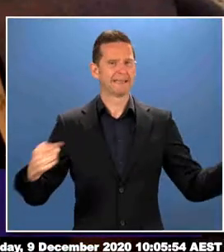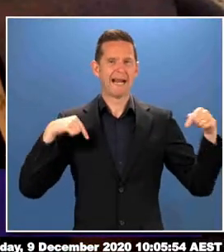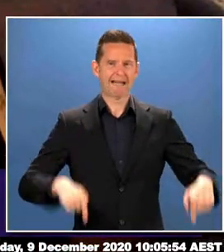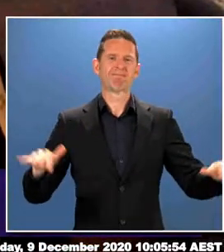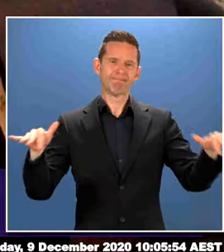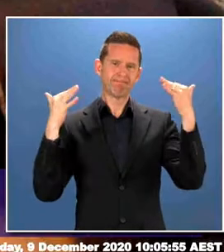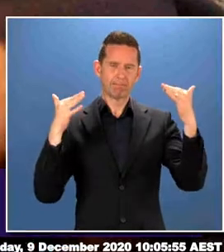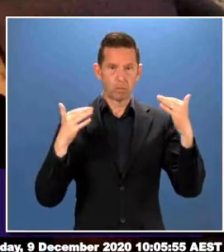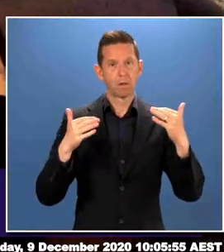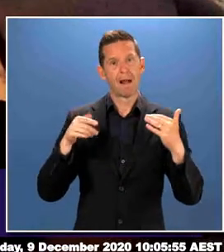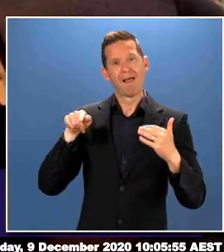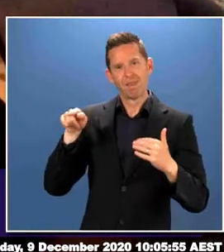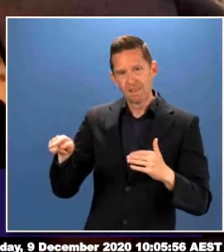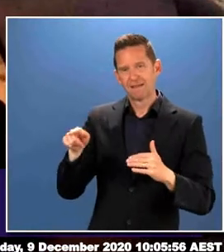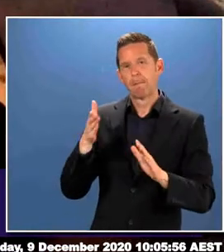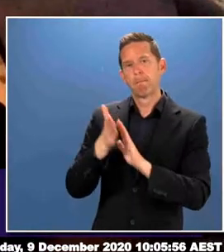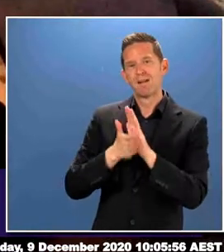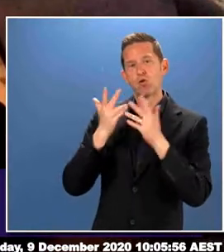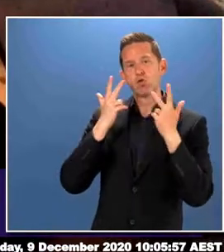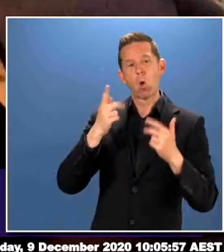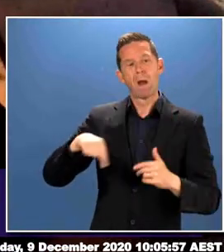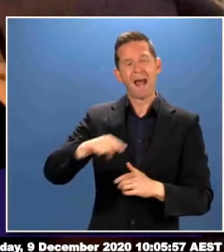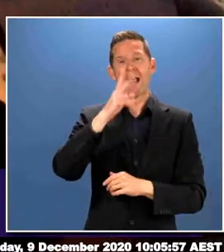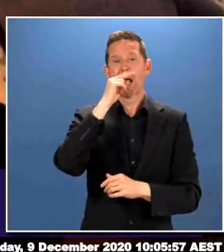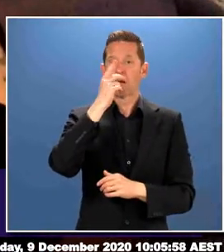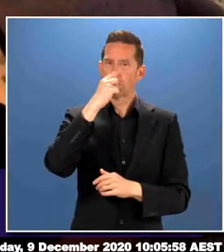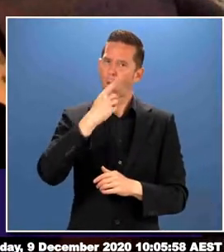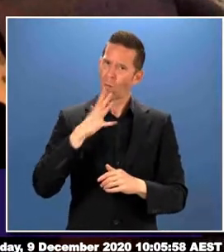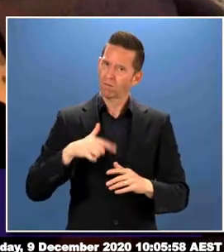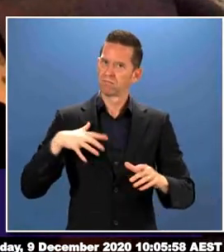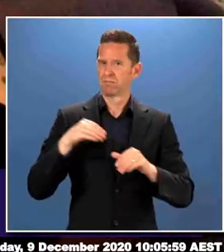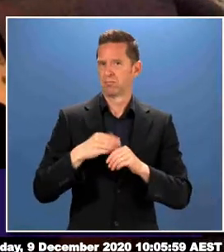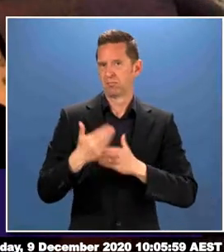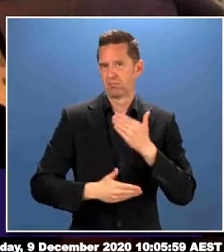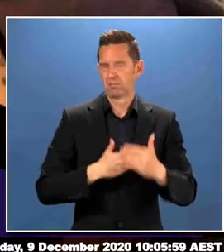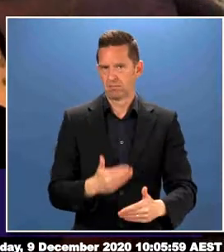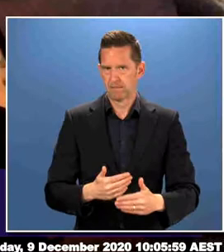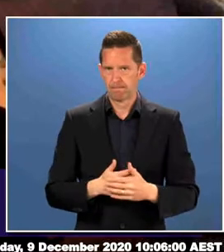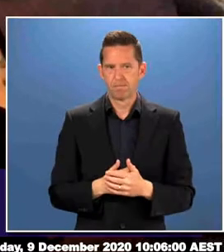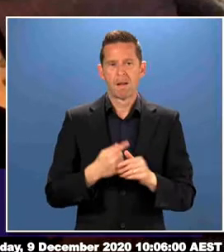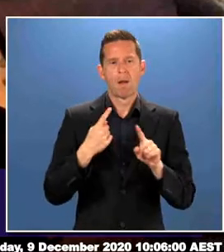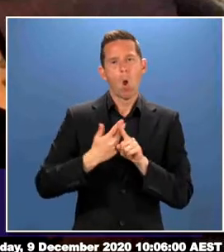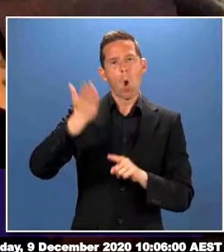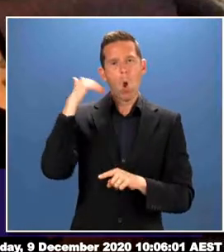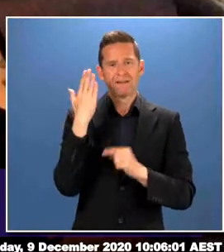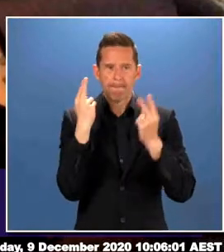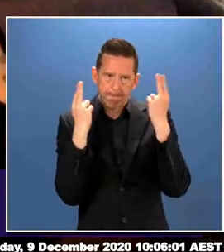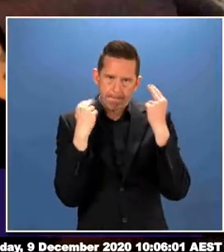young people were talking about how they really want to be part of the solution. They want to take up space, and like I said, they are so eager to work